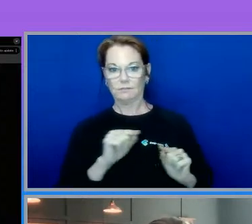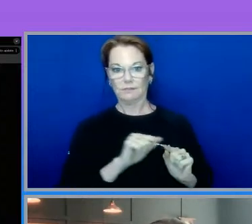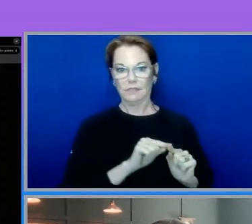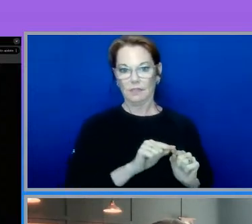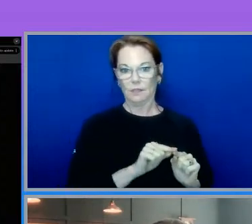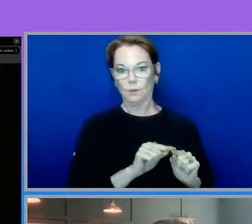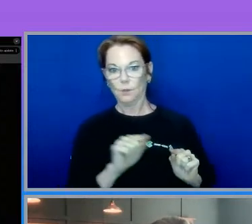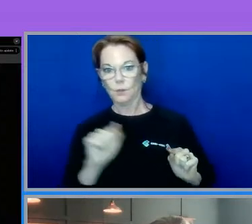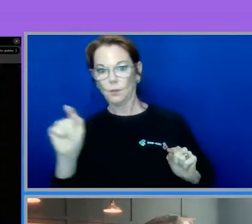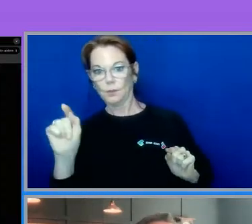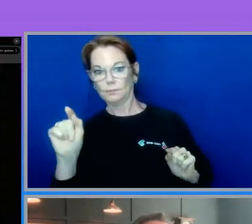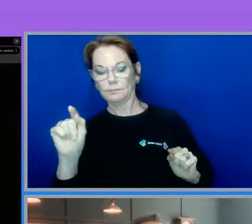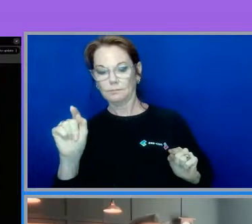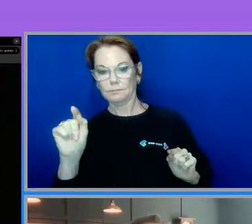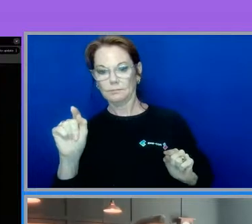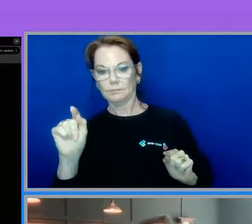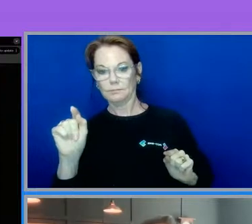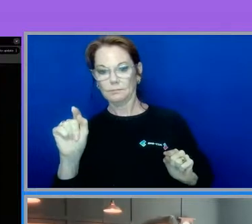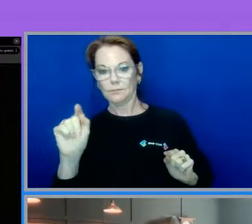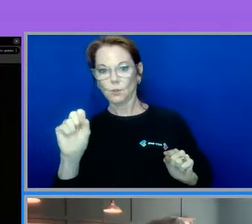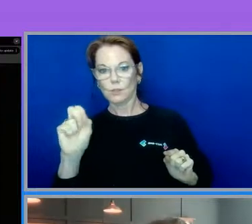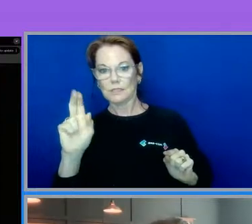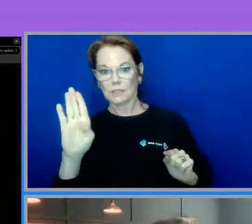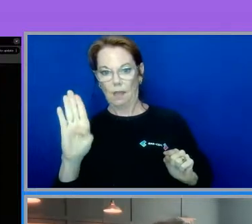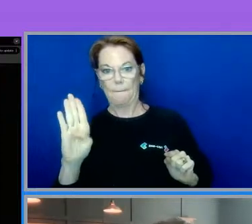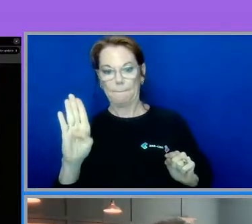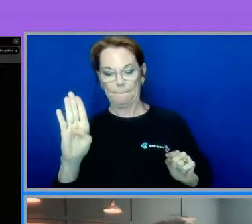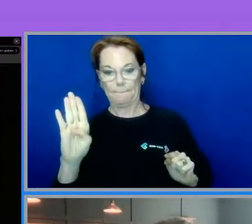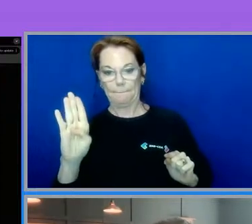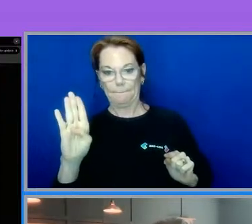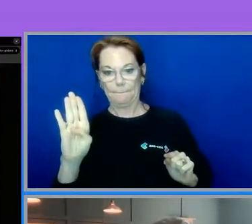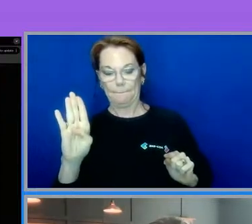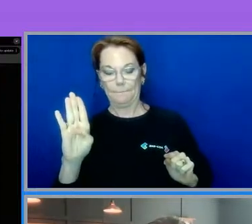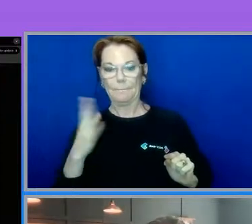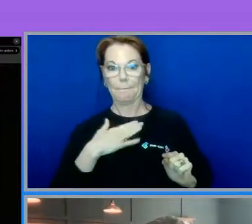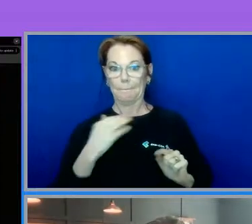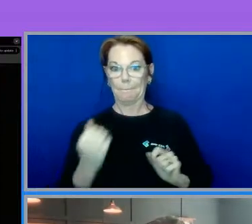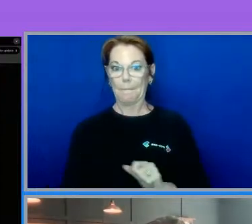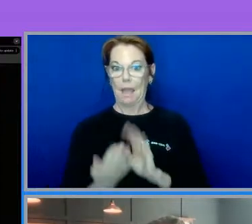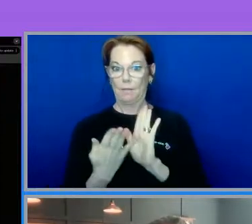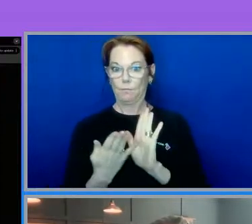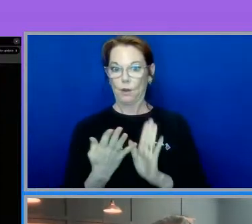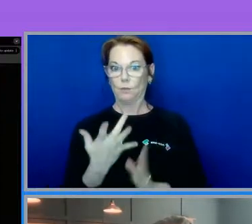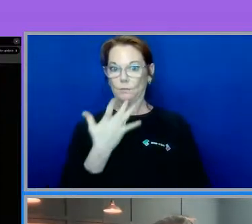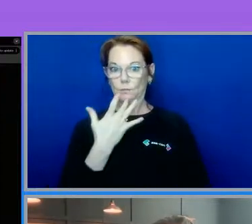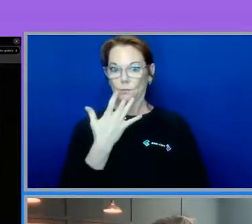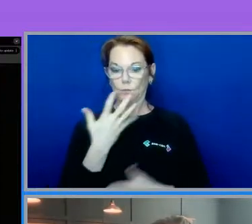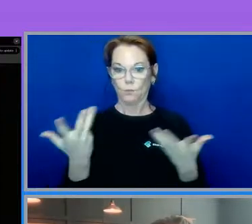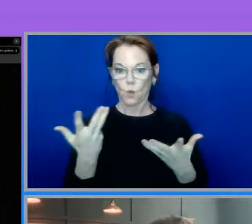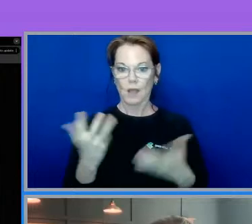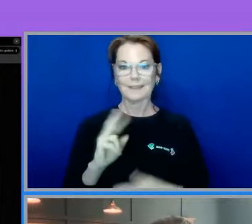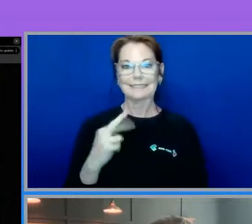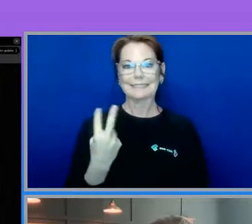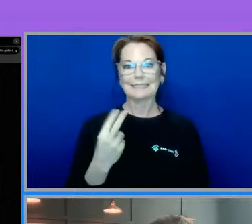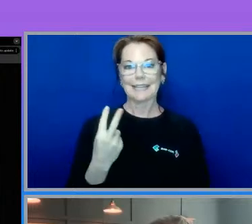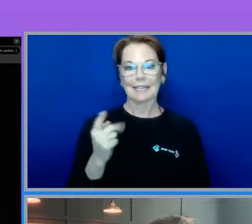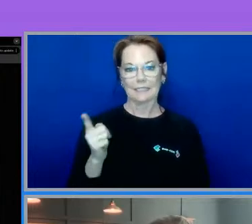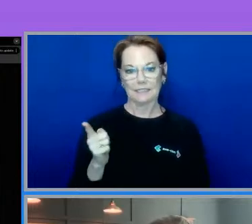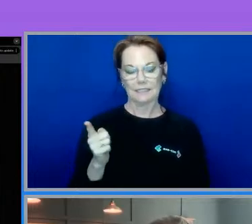goes down to that sub copy, and then an arrow that goes back up. But the approach that I like to personally use is the second